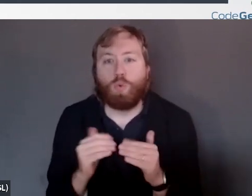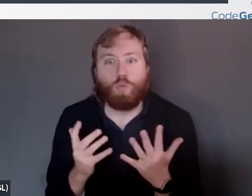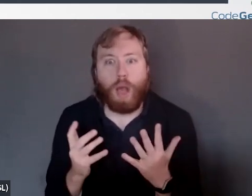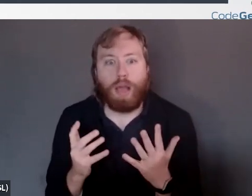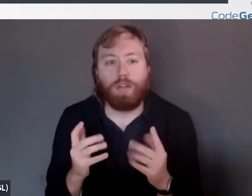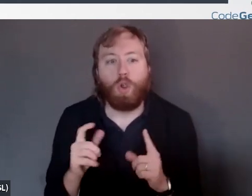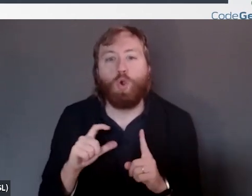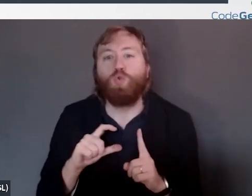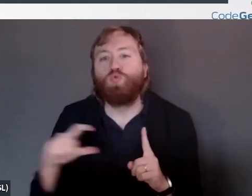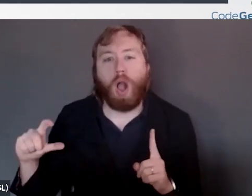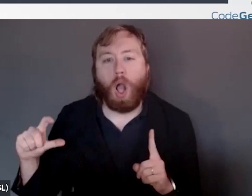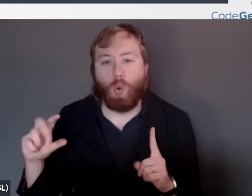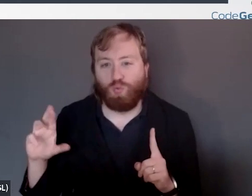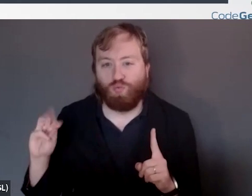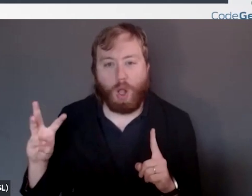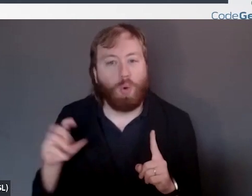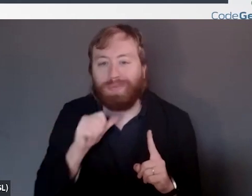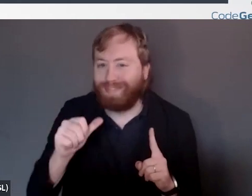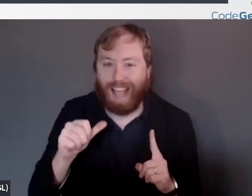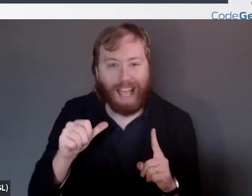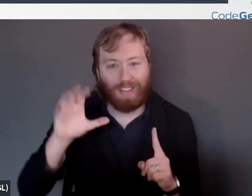Then it has the header first in main,